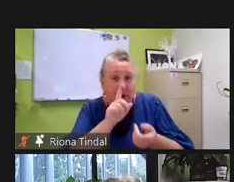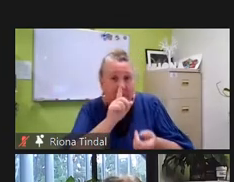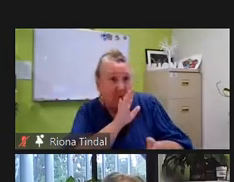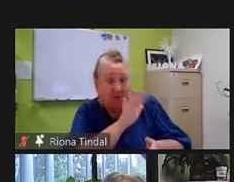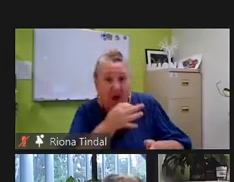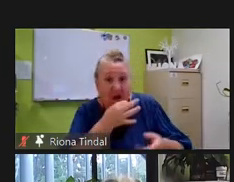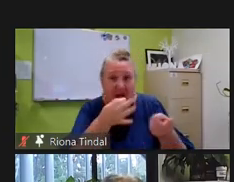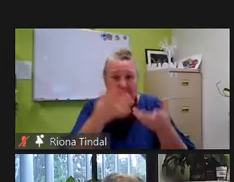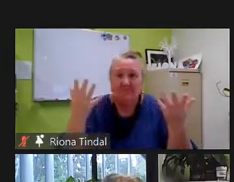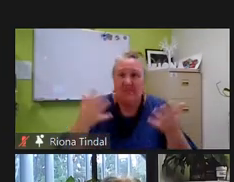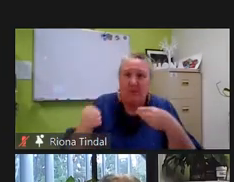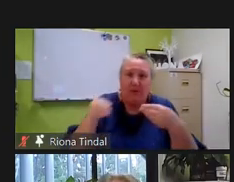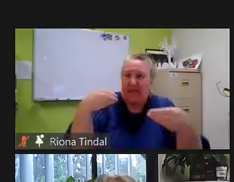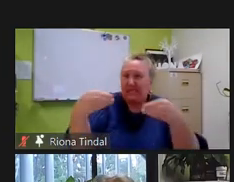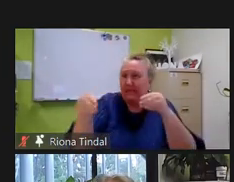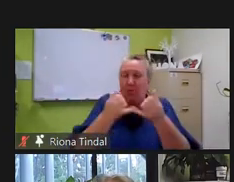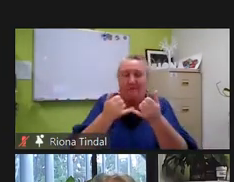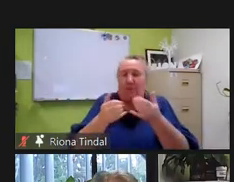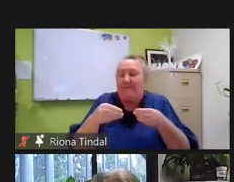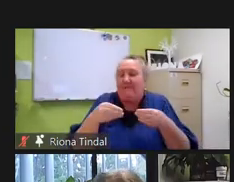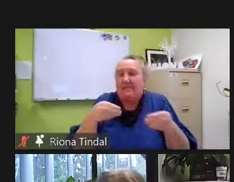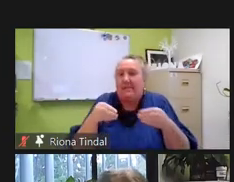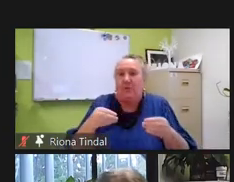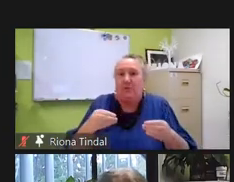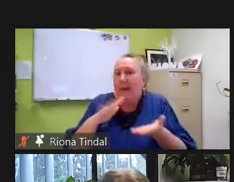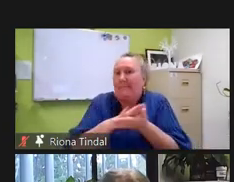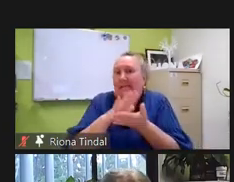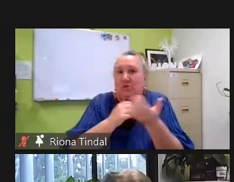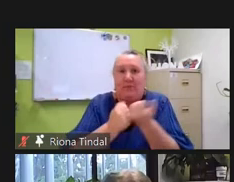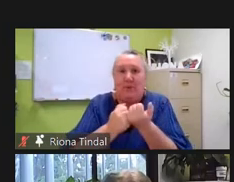a cafe even. People can gather and have a chat. We're quite flexible as to what that looks like